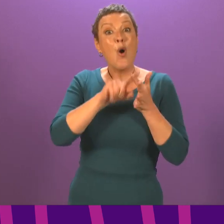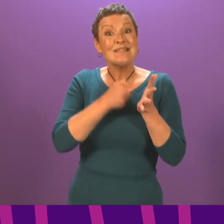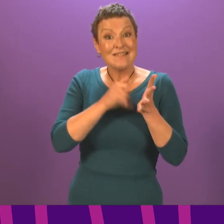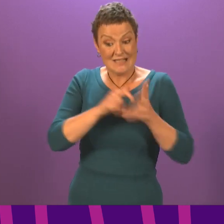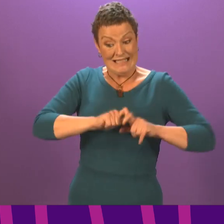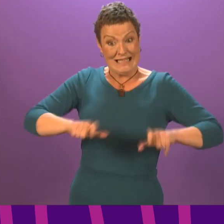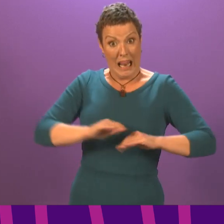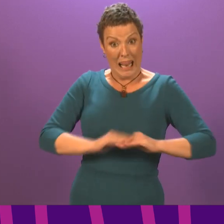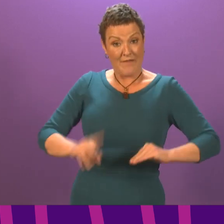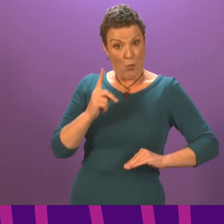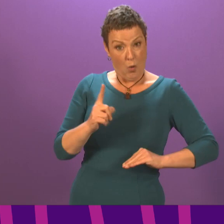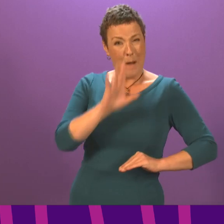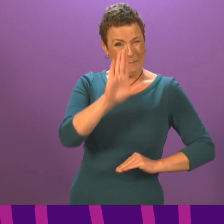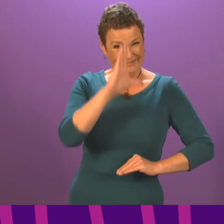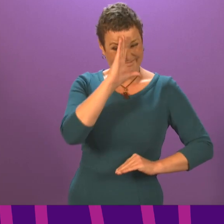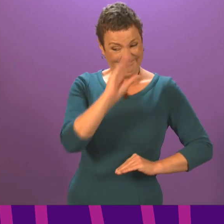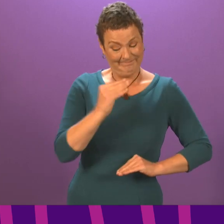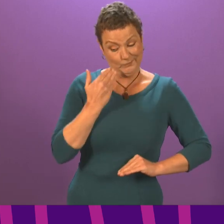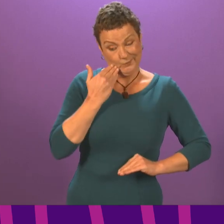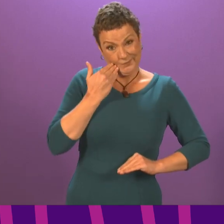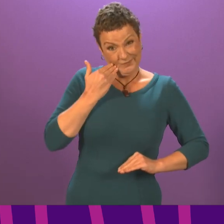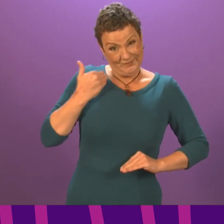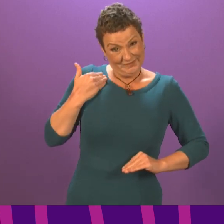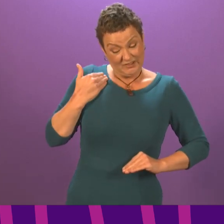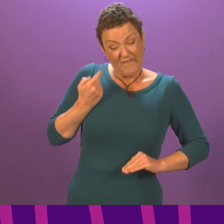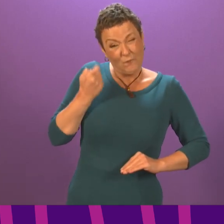will continue to be the case, there has been an increase in cases there over the past few